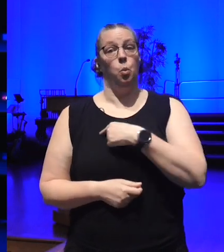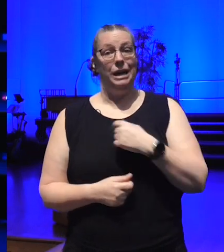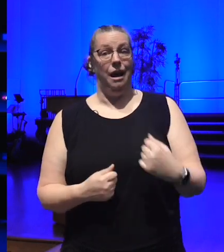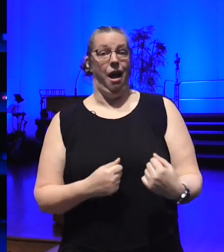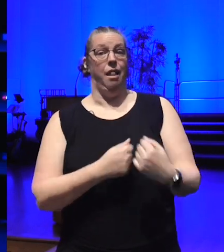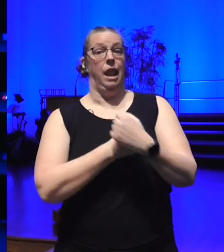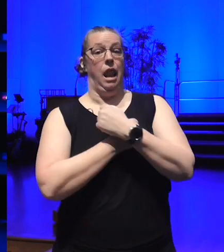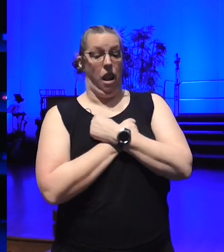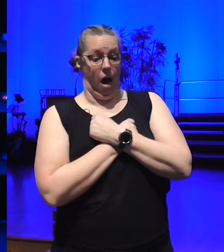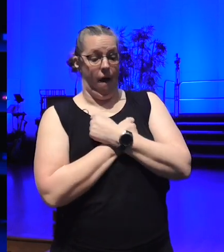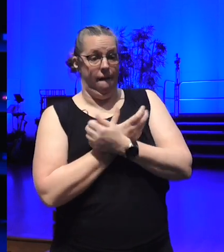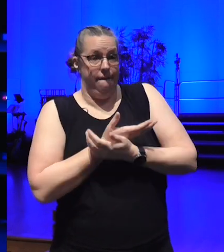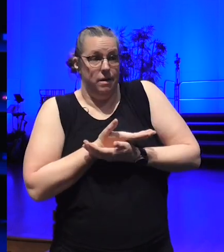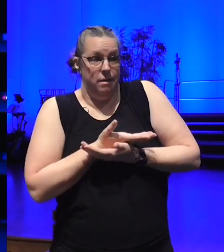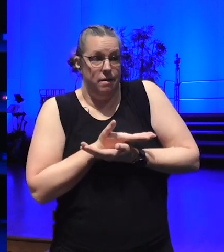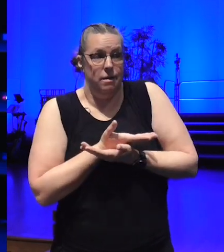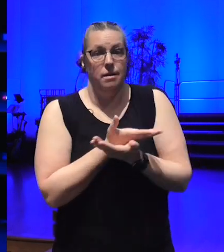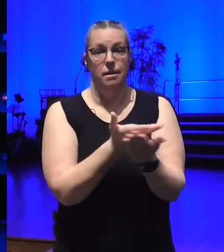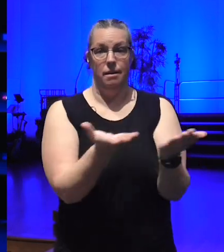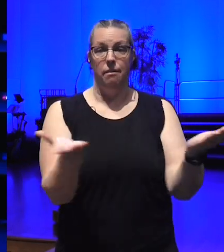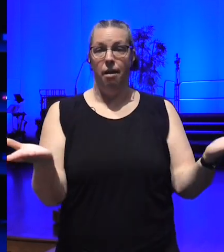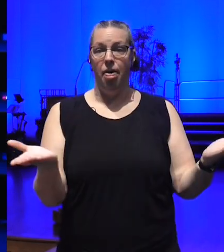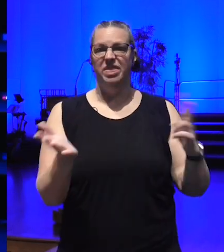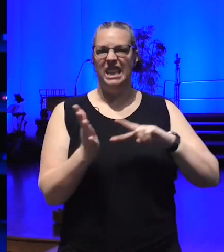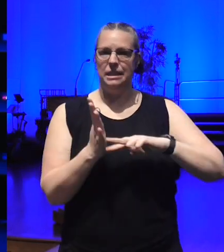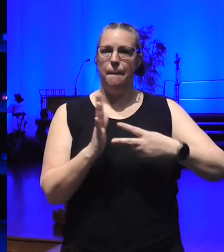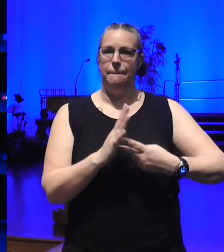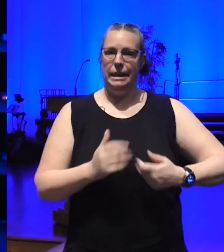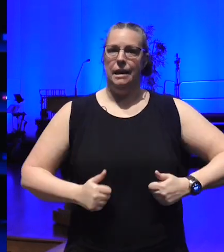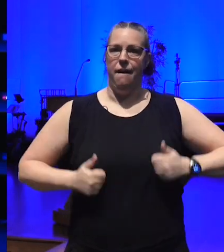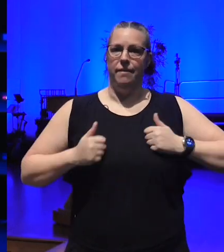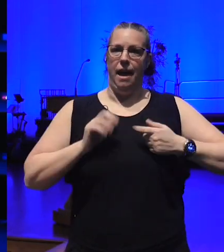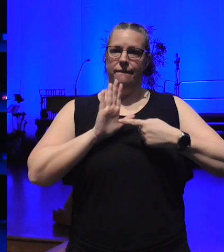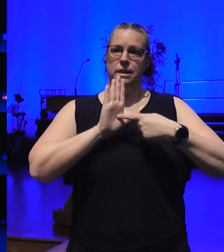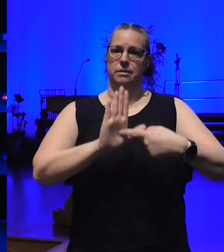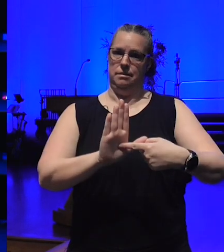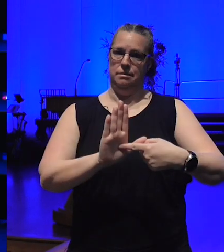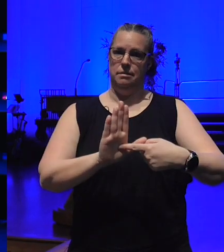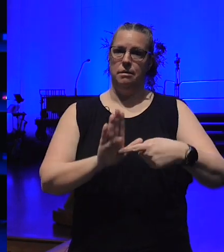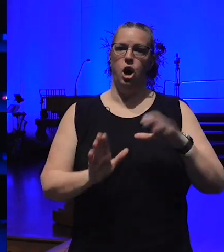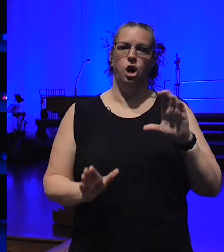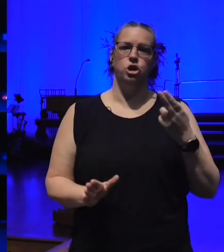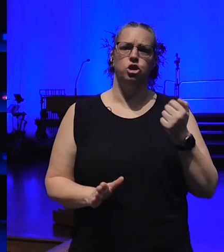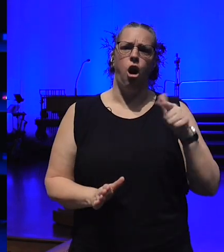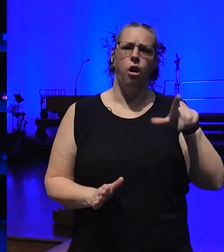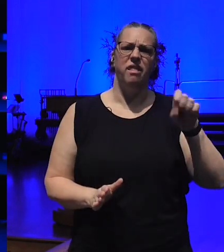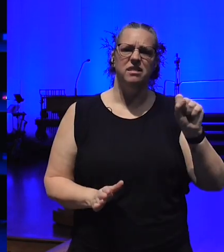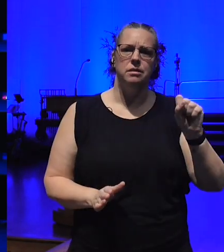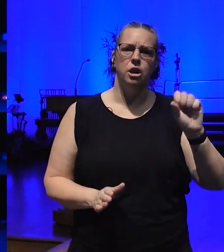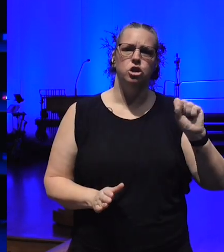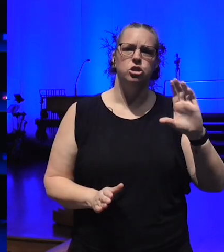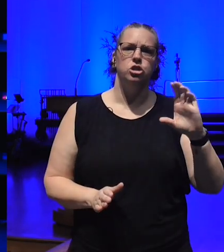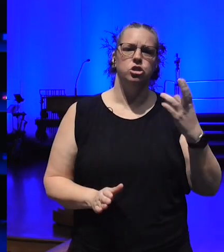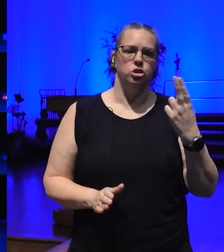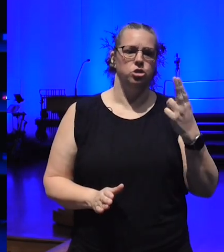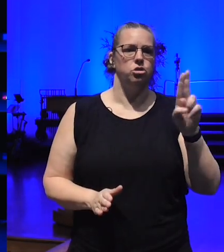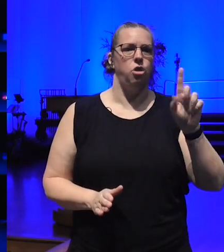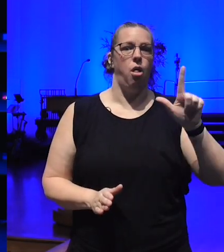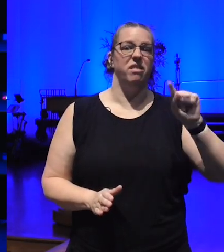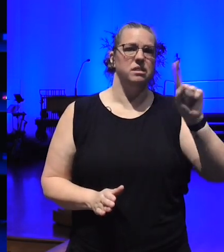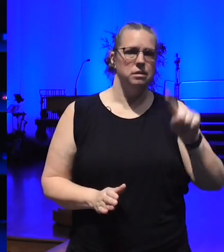life is revealed Charles Schultz who invented the Peanuts characters including Lucy which means he